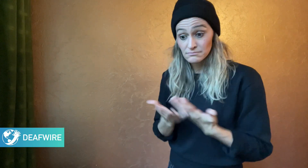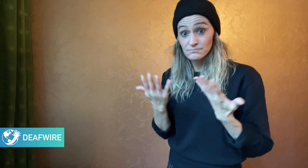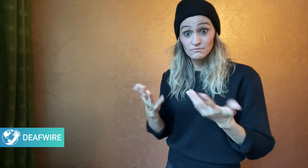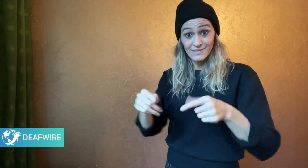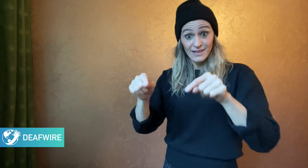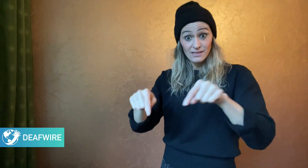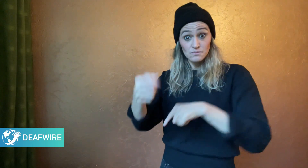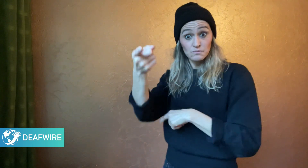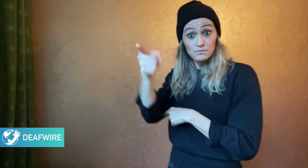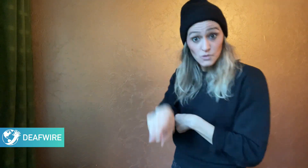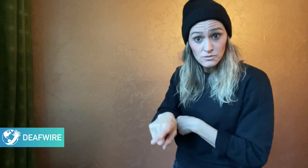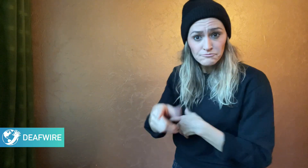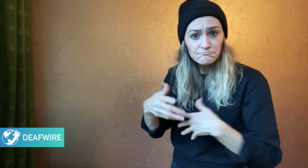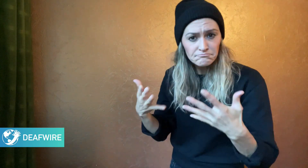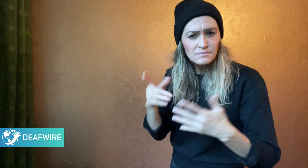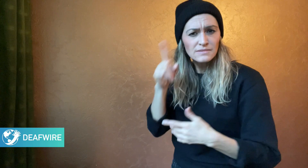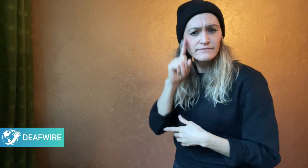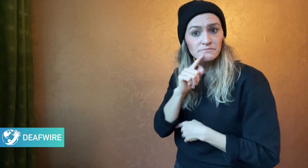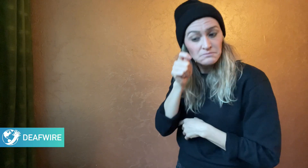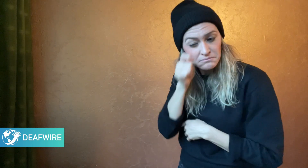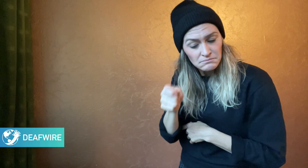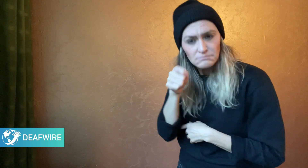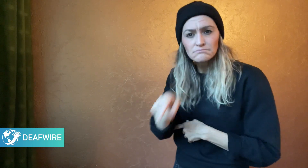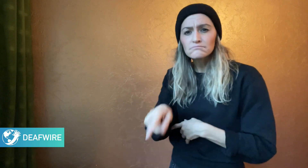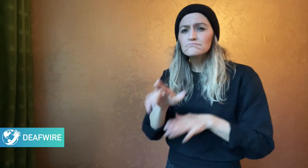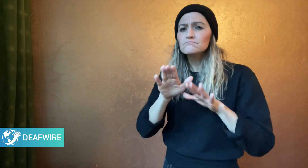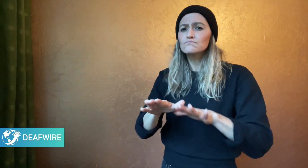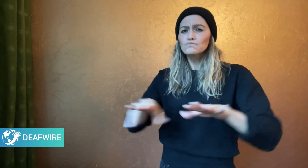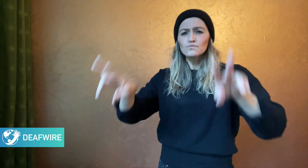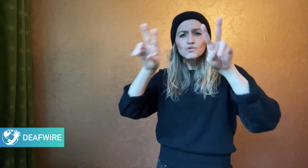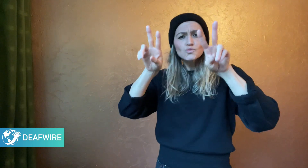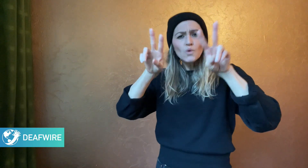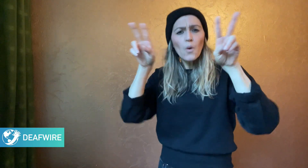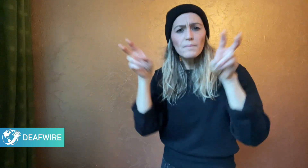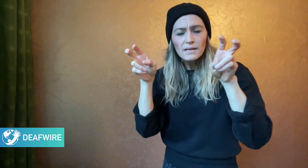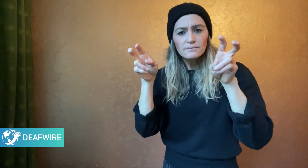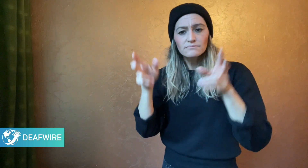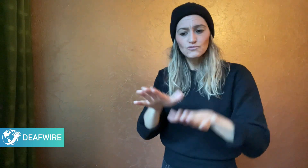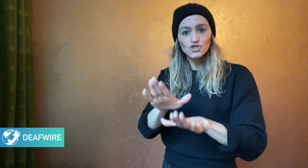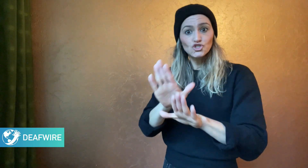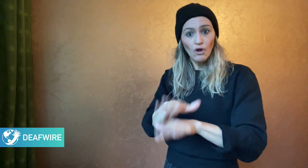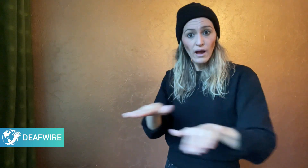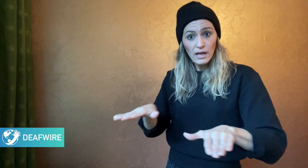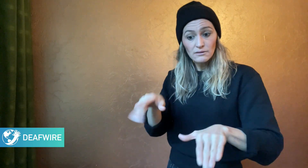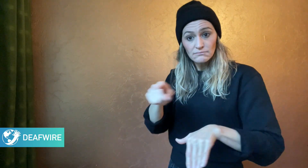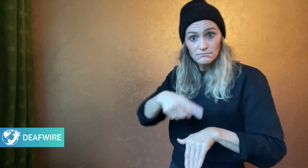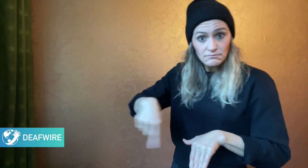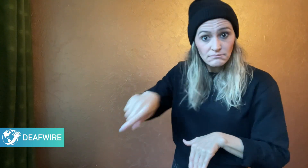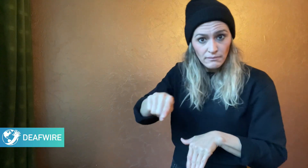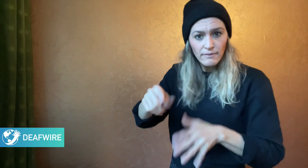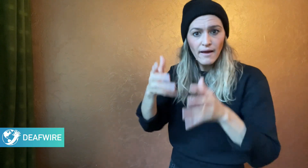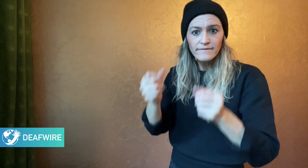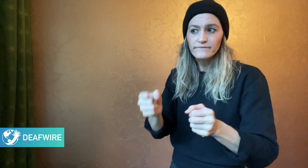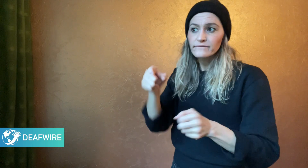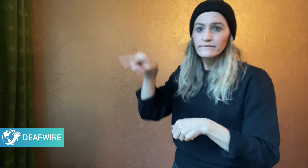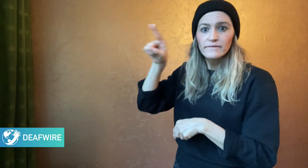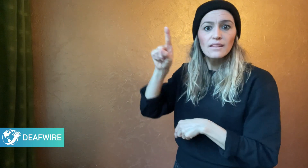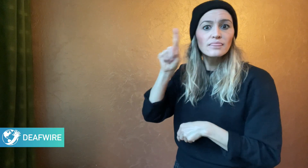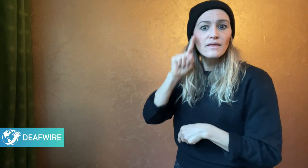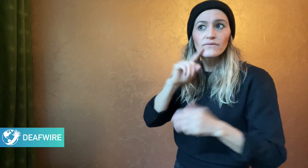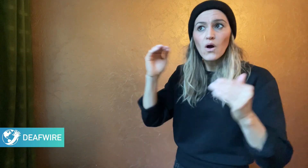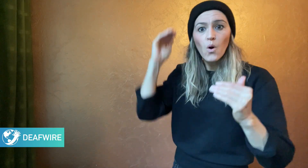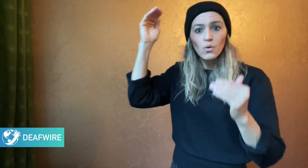on Children of Deaf Adults (CODAs).